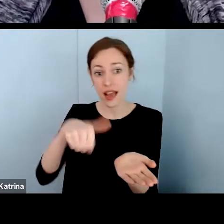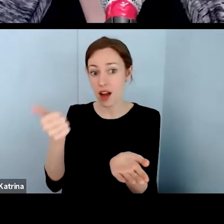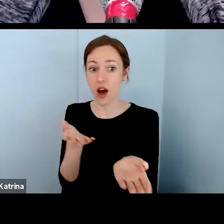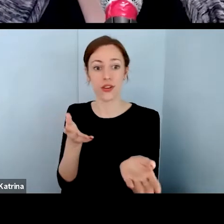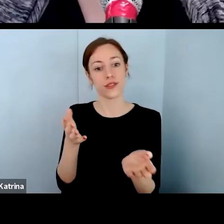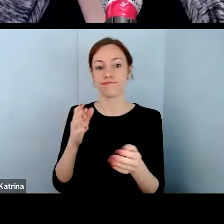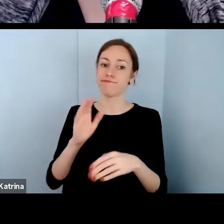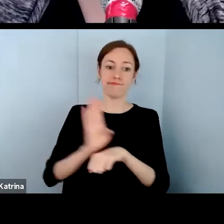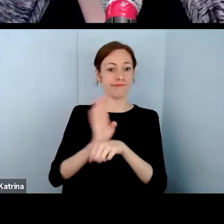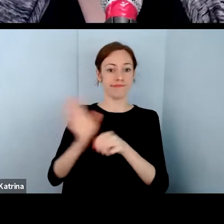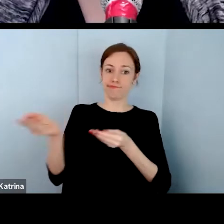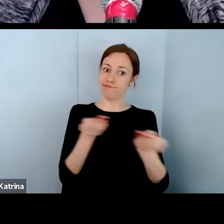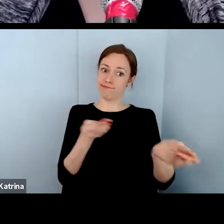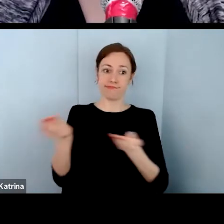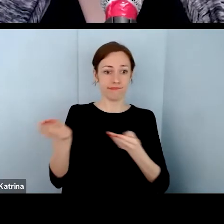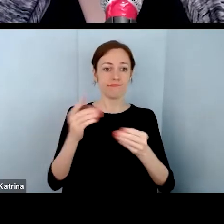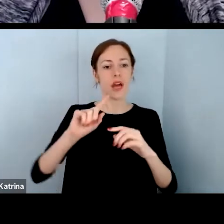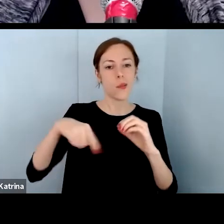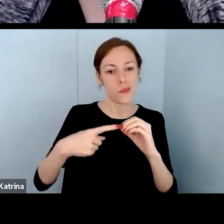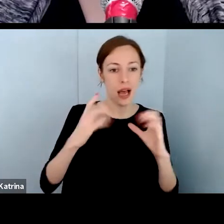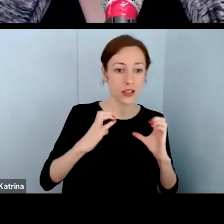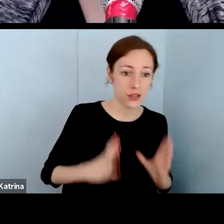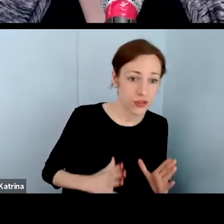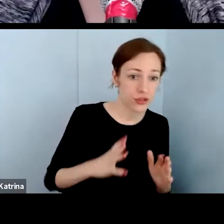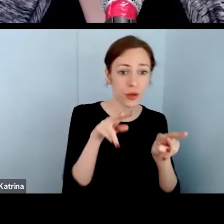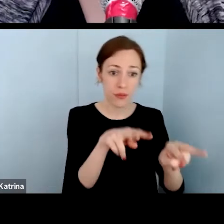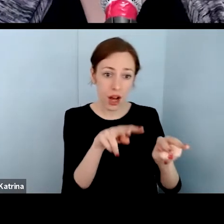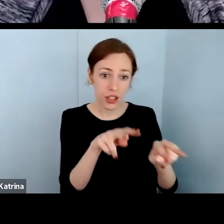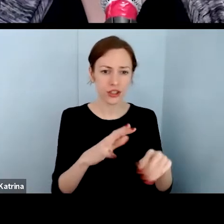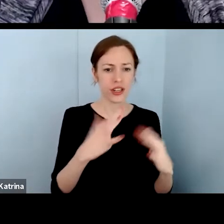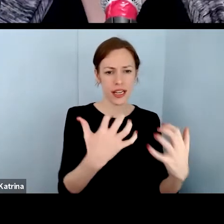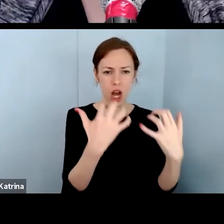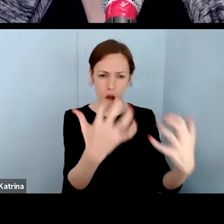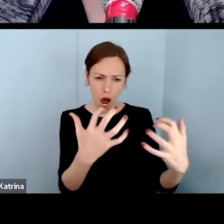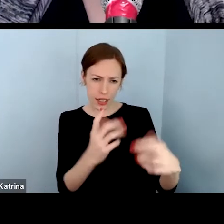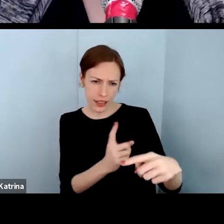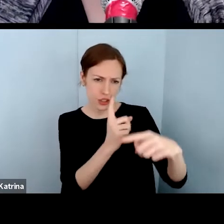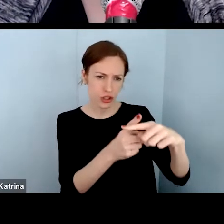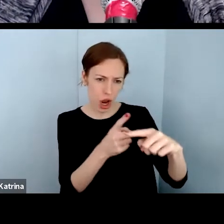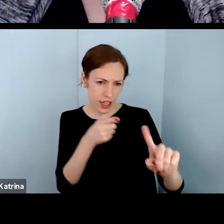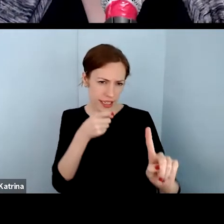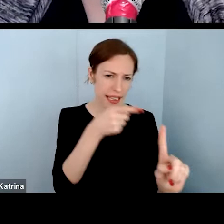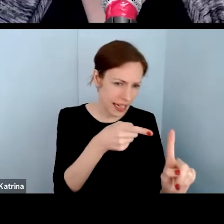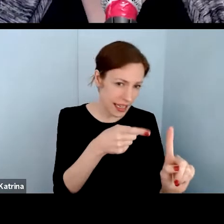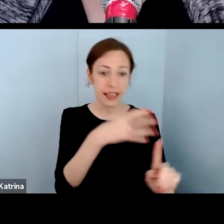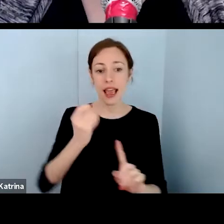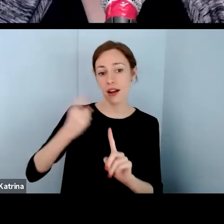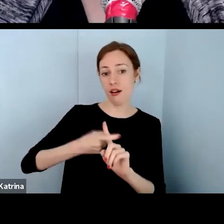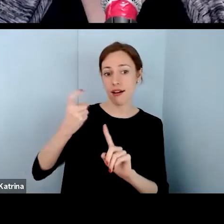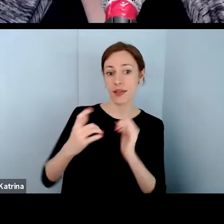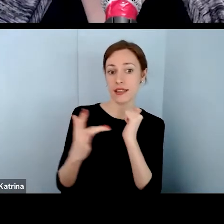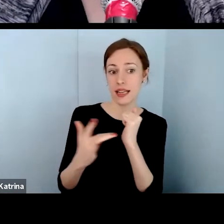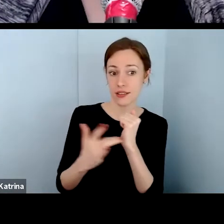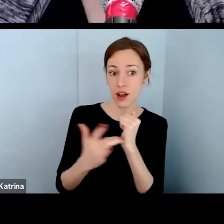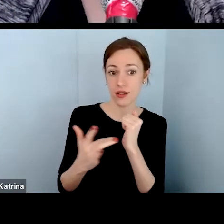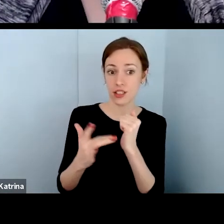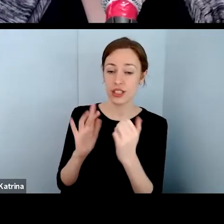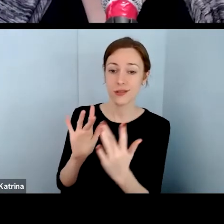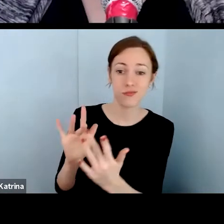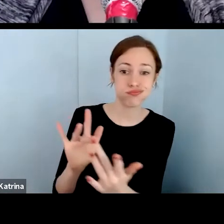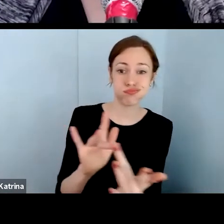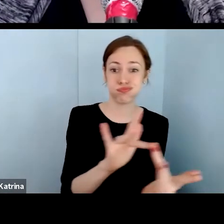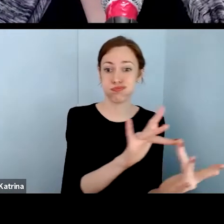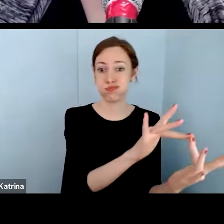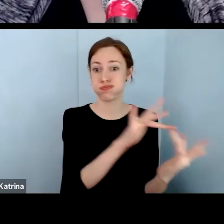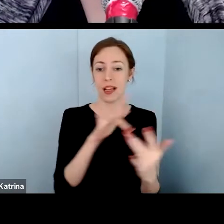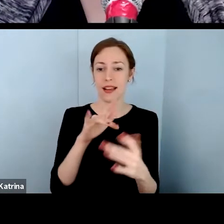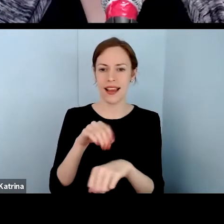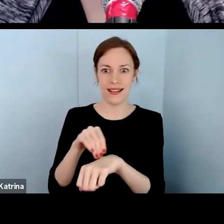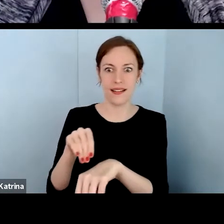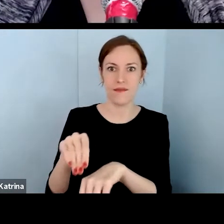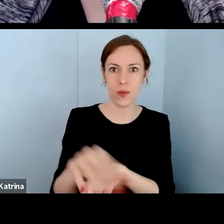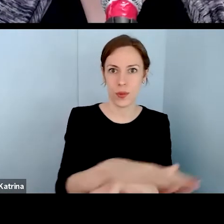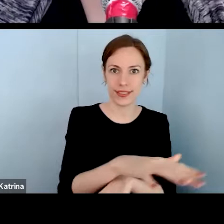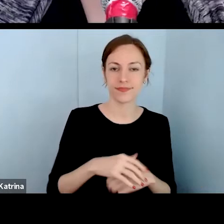audience targeting and automated technologies that enhance its reach and, ultimately, its power to influence, which is to say that Facebook doesn't end at Facebook.